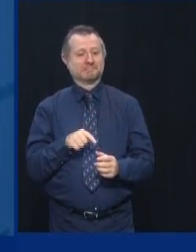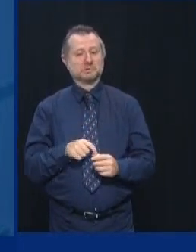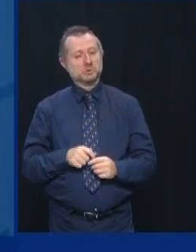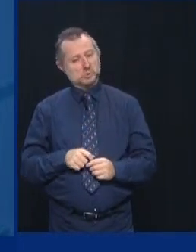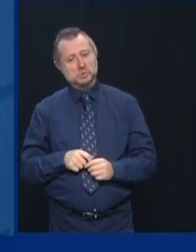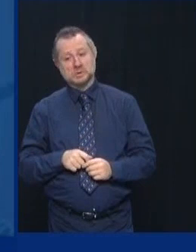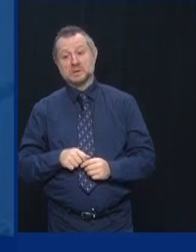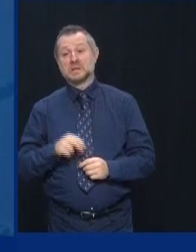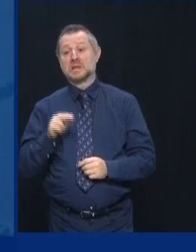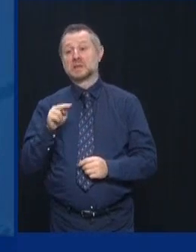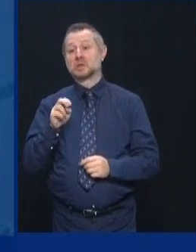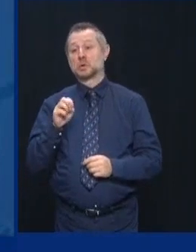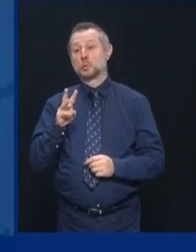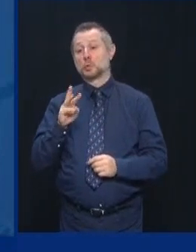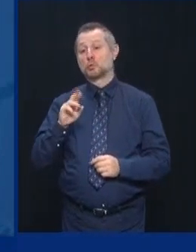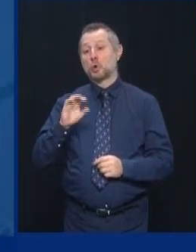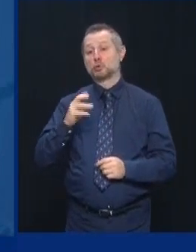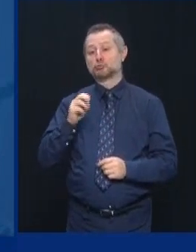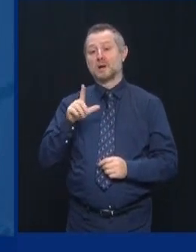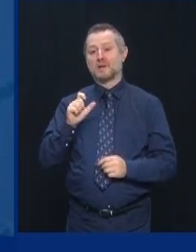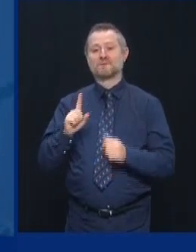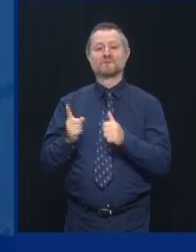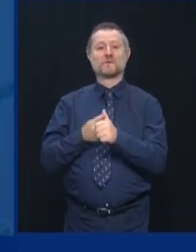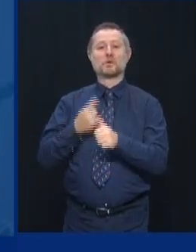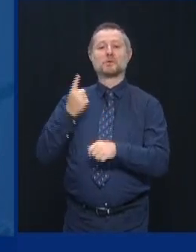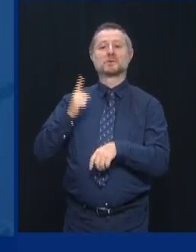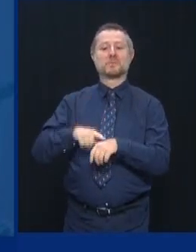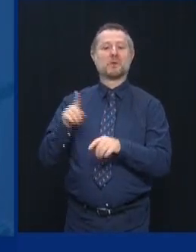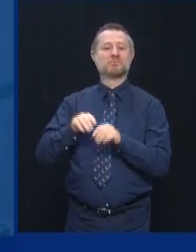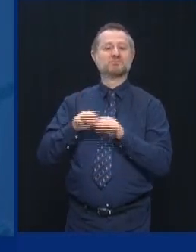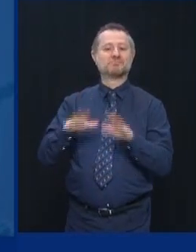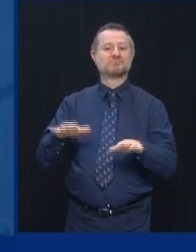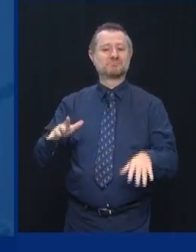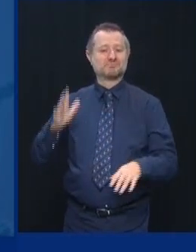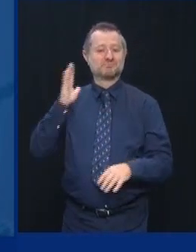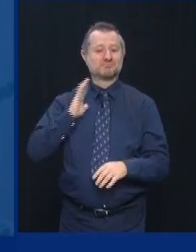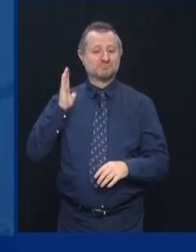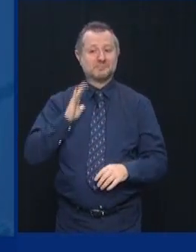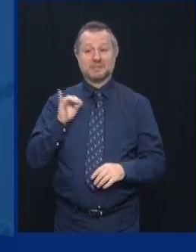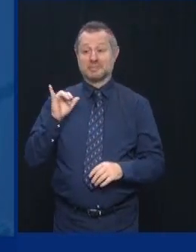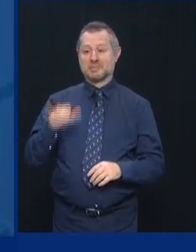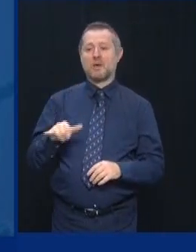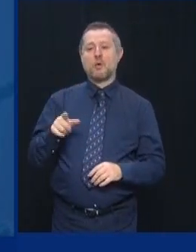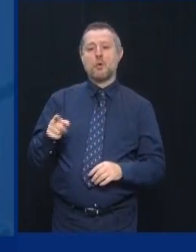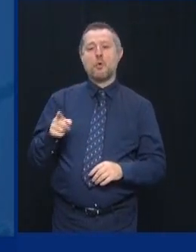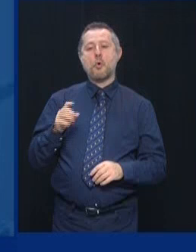TRANSMISSIONS. RELIGIOUS GATHERINGS, ESPECIALLY IN THESE COMMUNITIES.